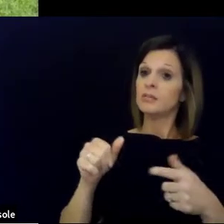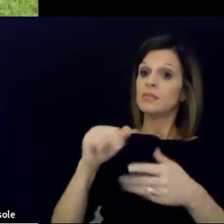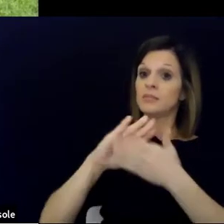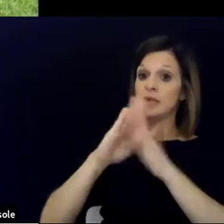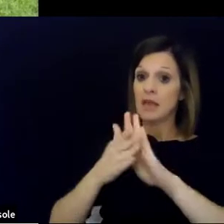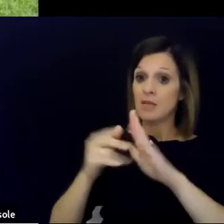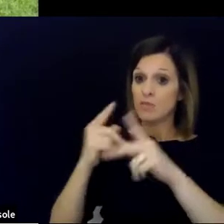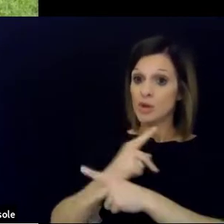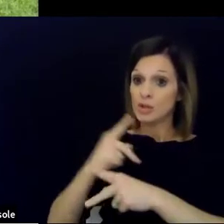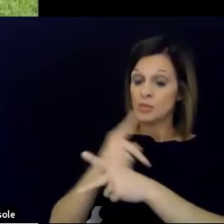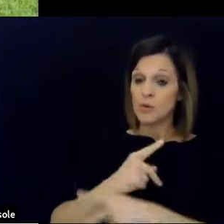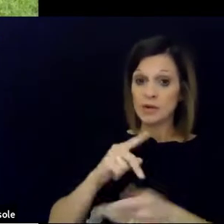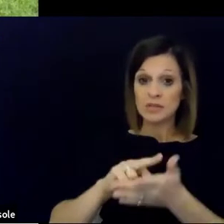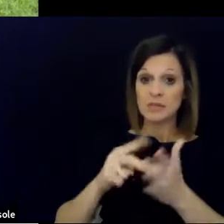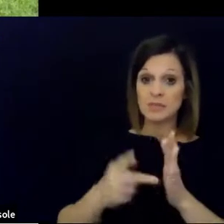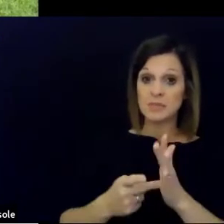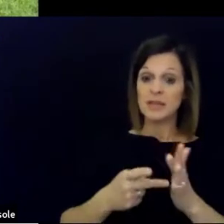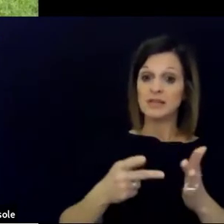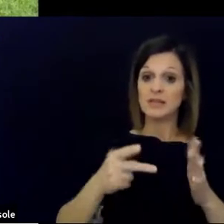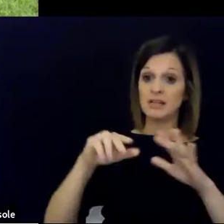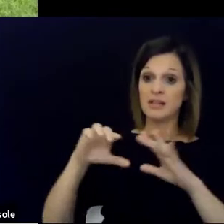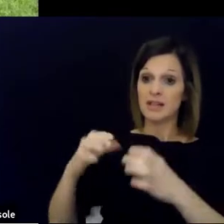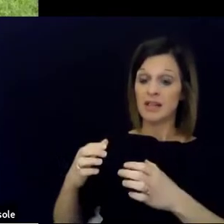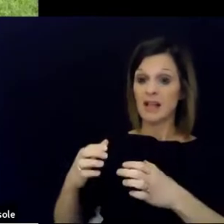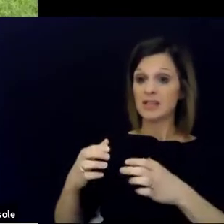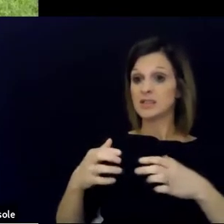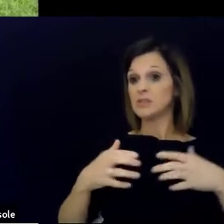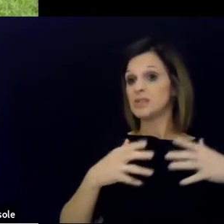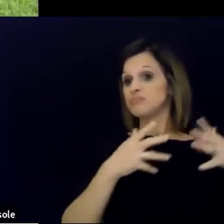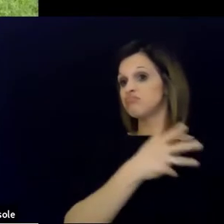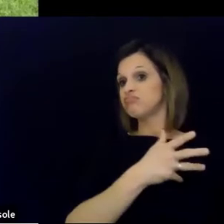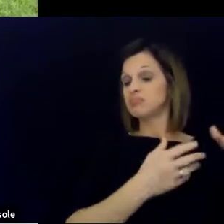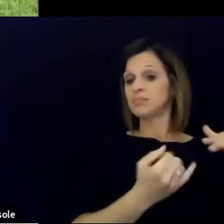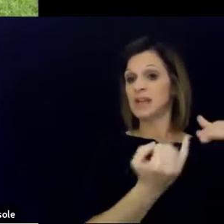because of her meltdowns she would have,